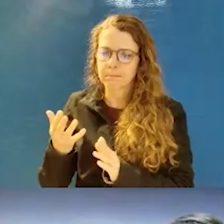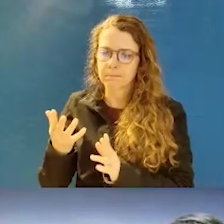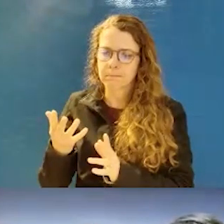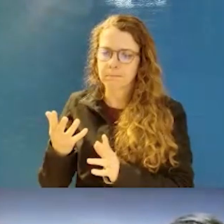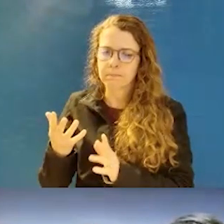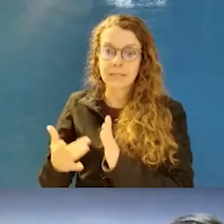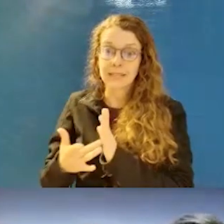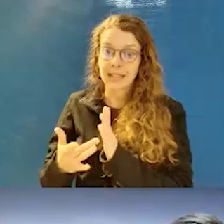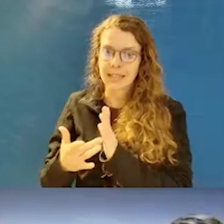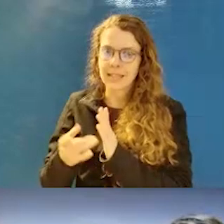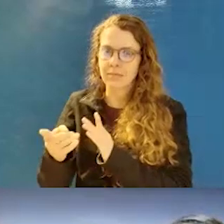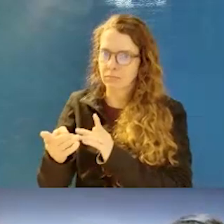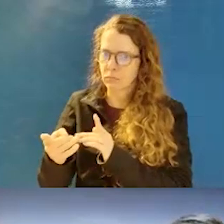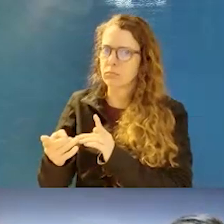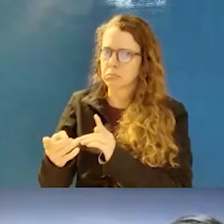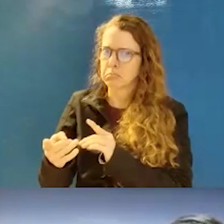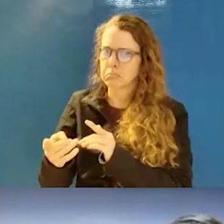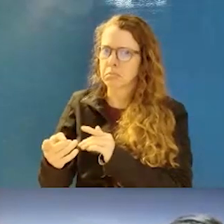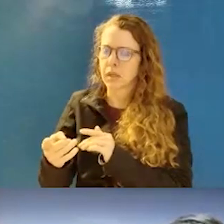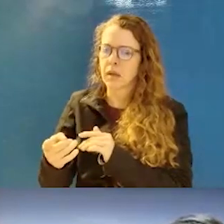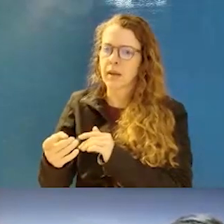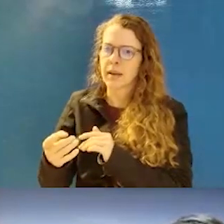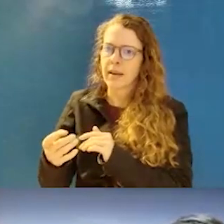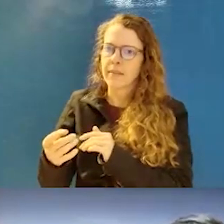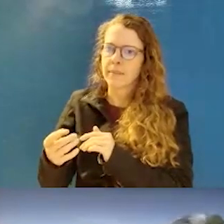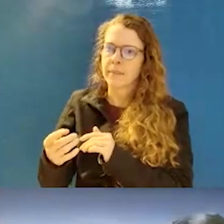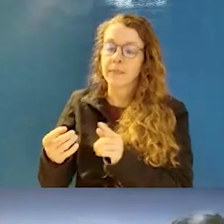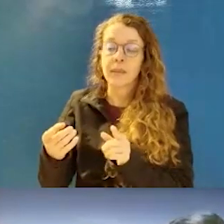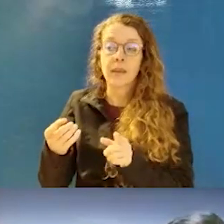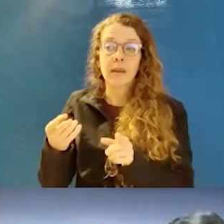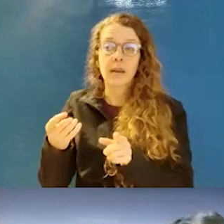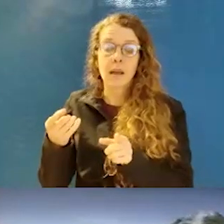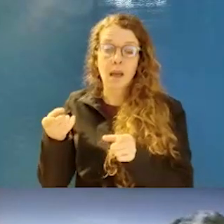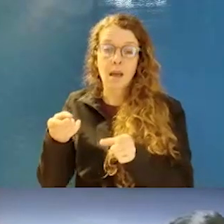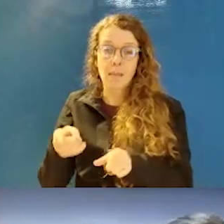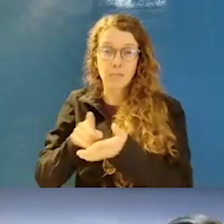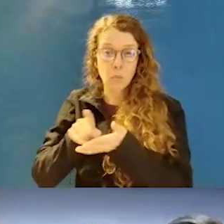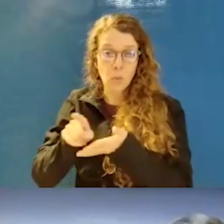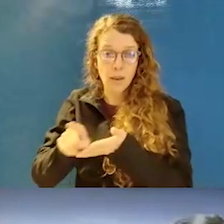technique right there is, you know, when you do your, you know, weekly discussion,